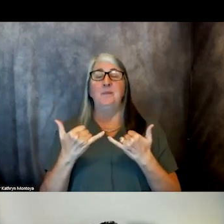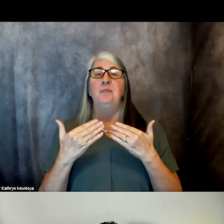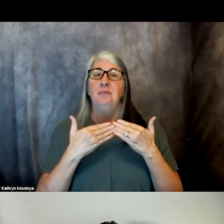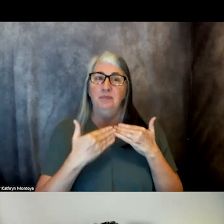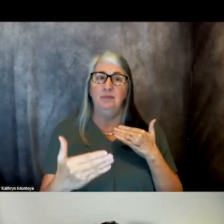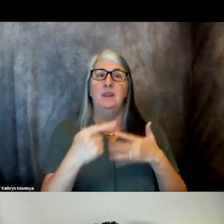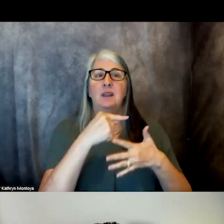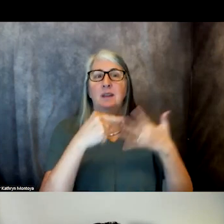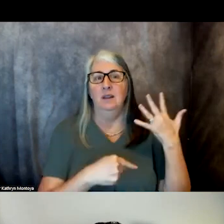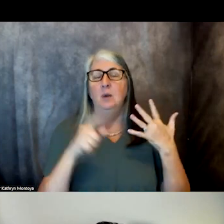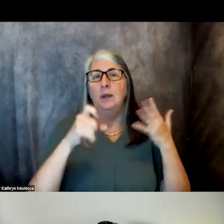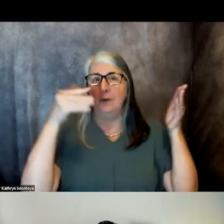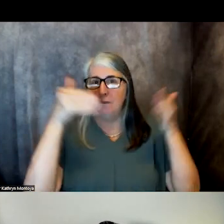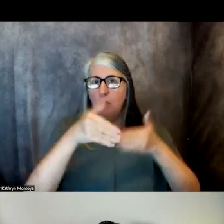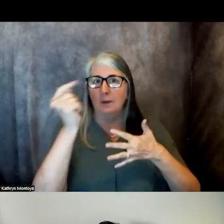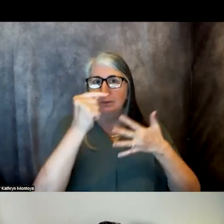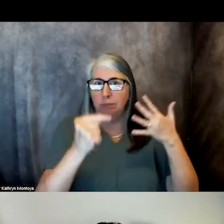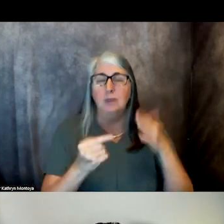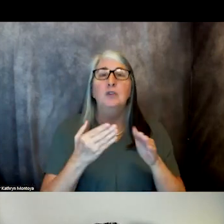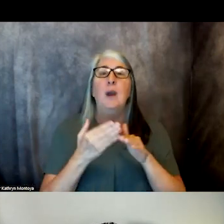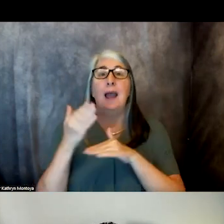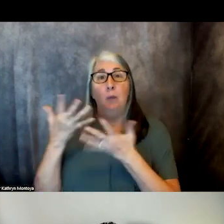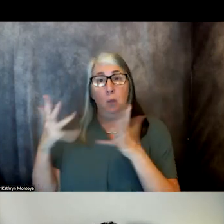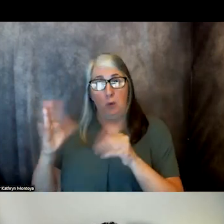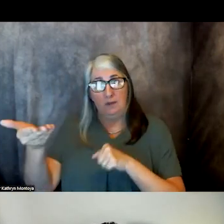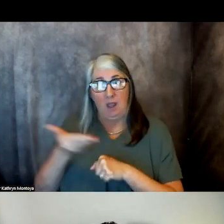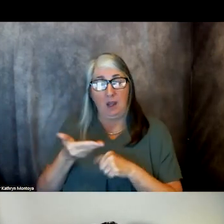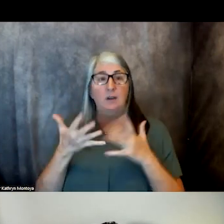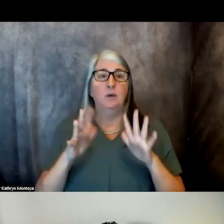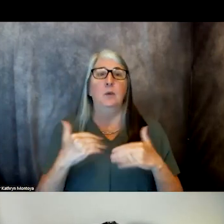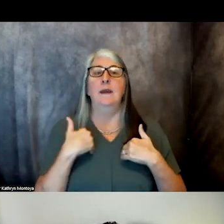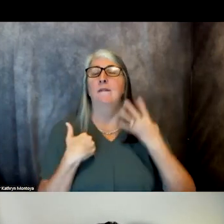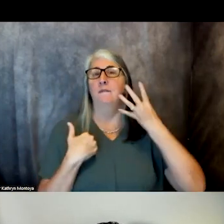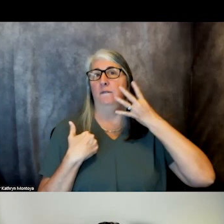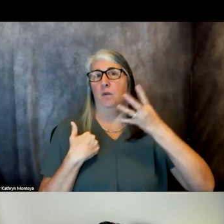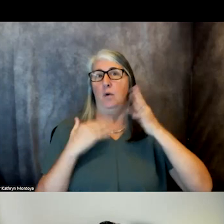THAT WE HAVE TO FOCUS ON. SO THE POST-HIRING IS FOUR AREAS.